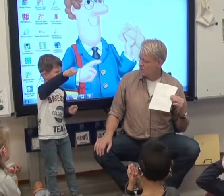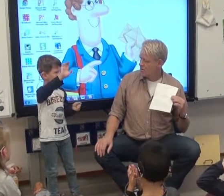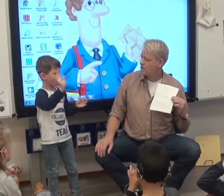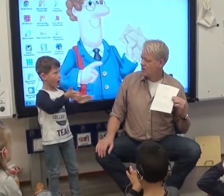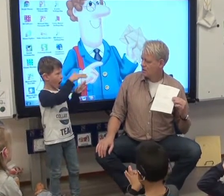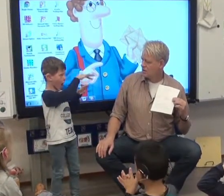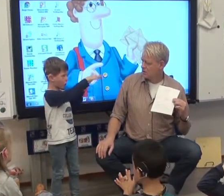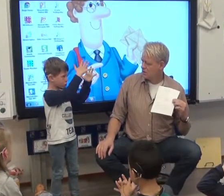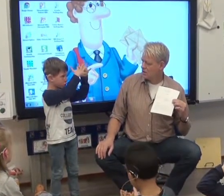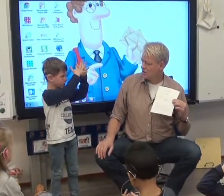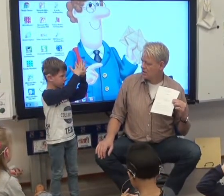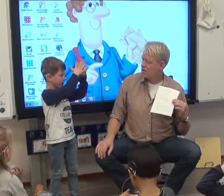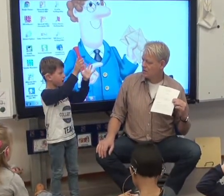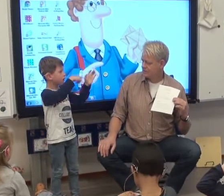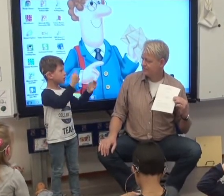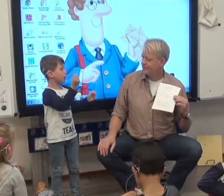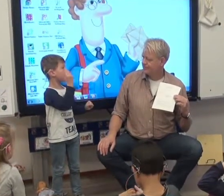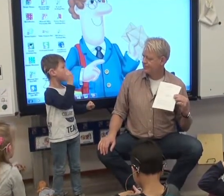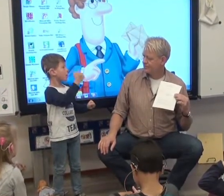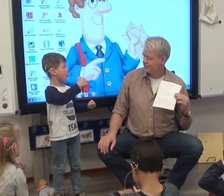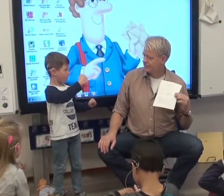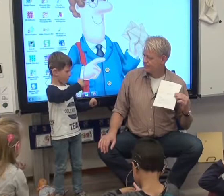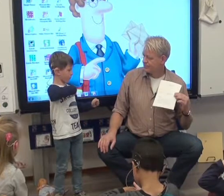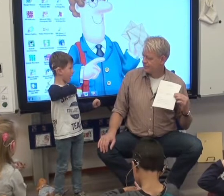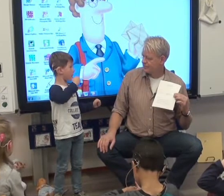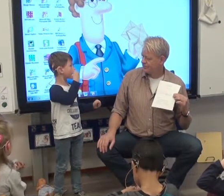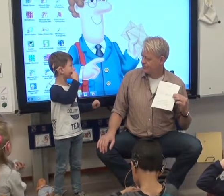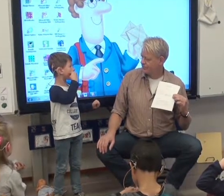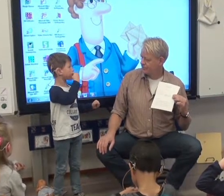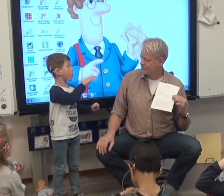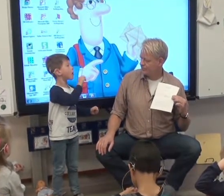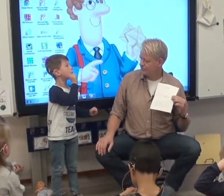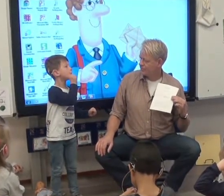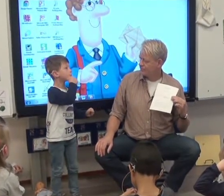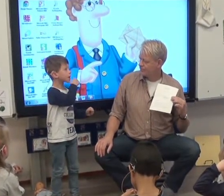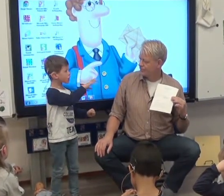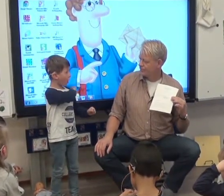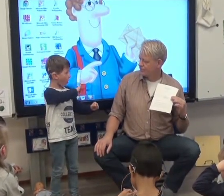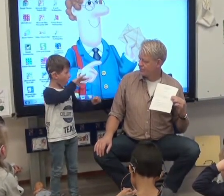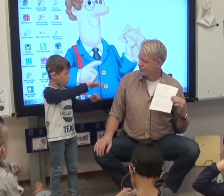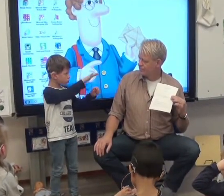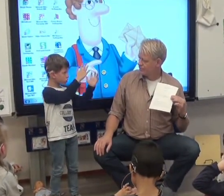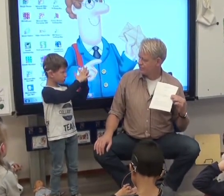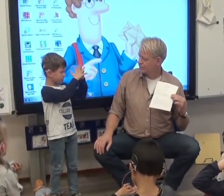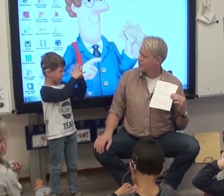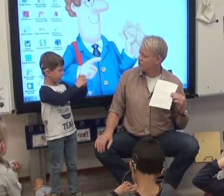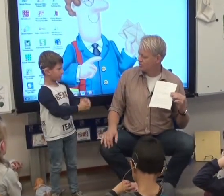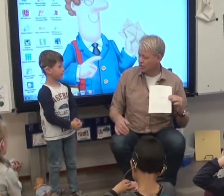Look all, look mom... ma mommy ing too church.